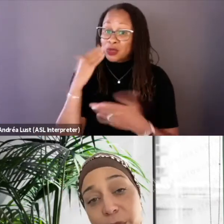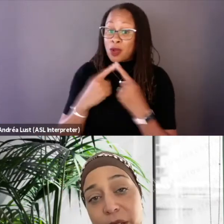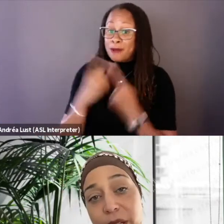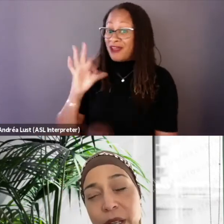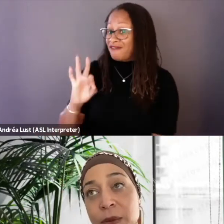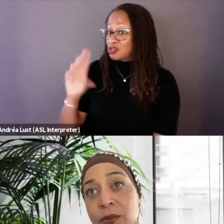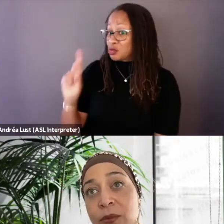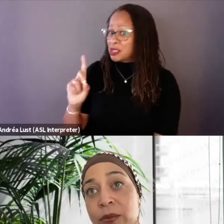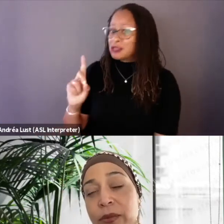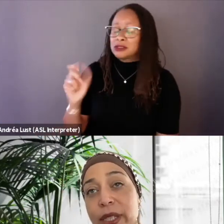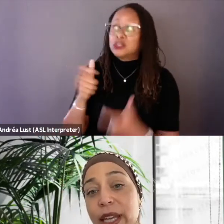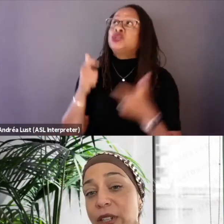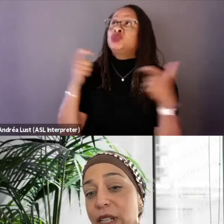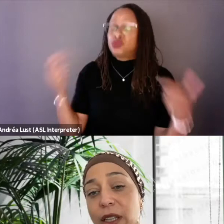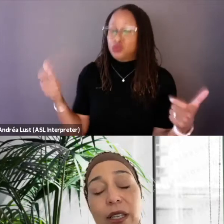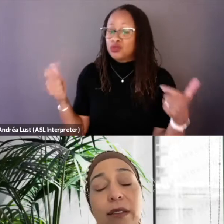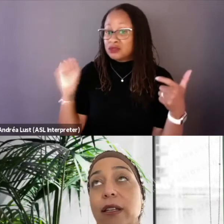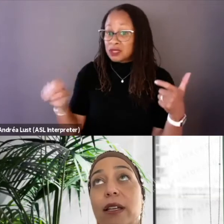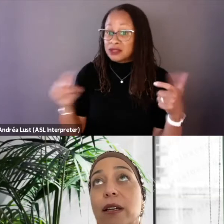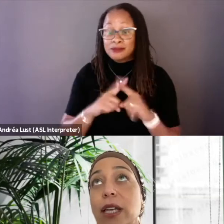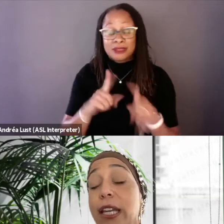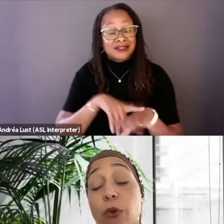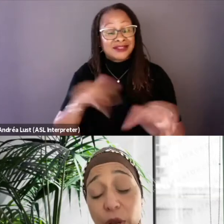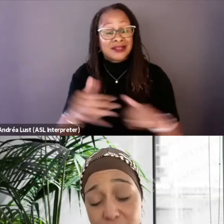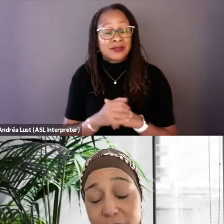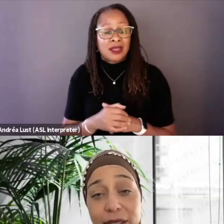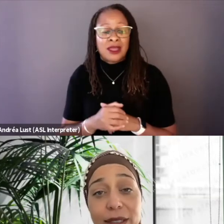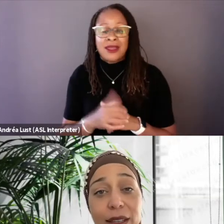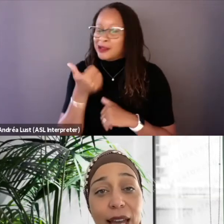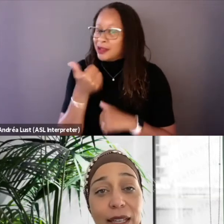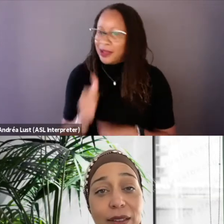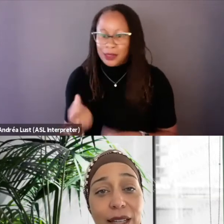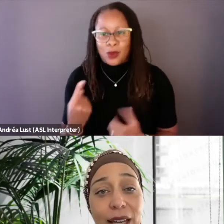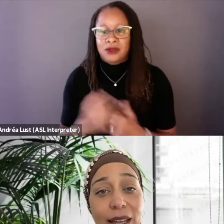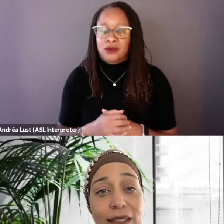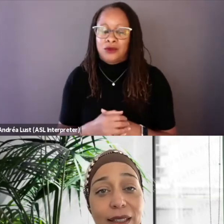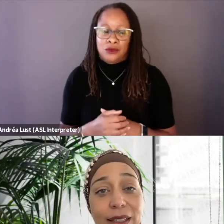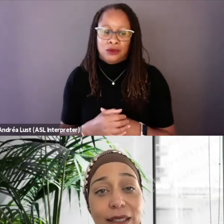but anyone that is willing to raise their voice